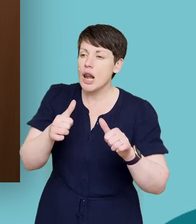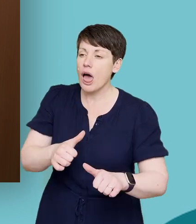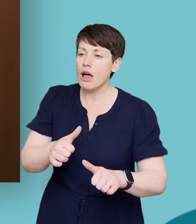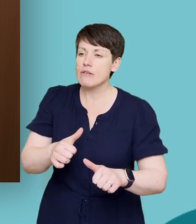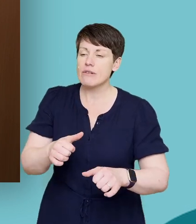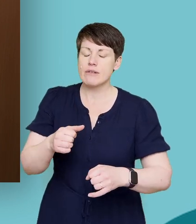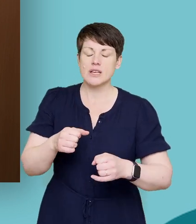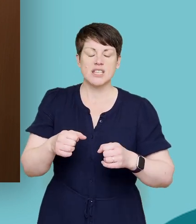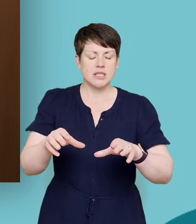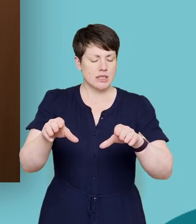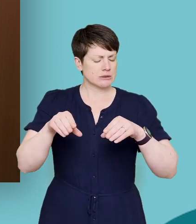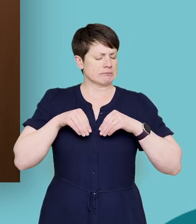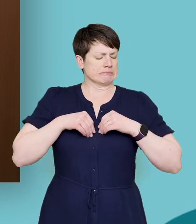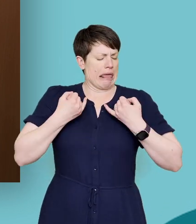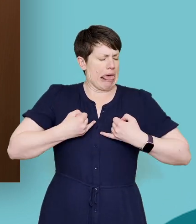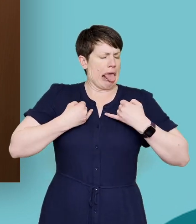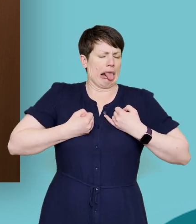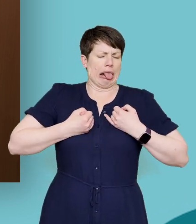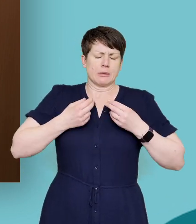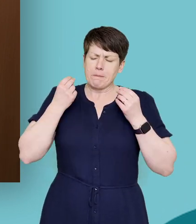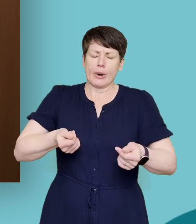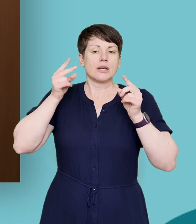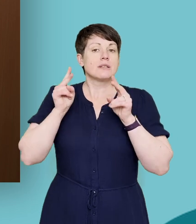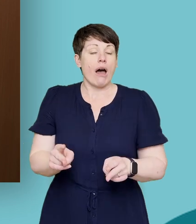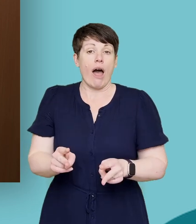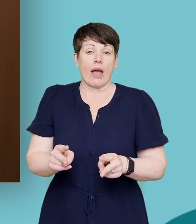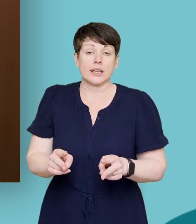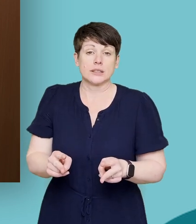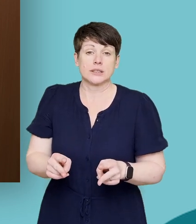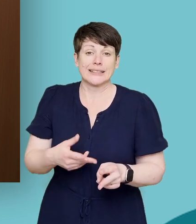fever, died within 24 hours, and they needed to bury him.